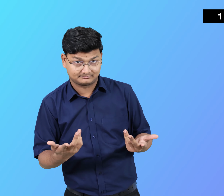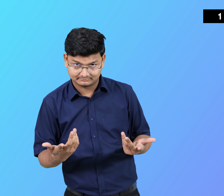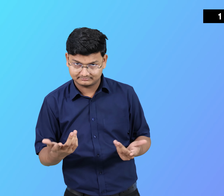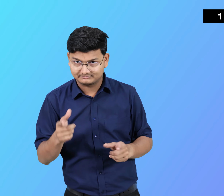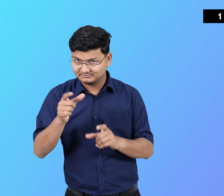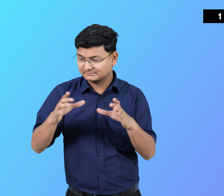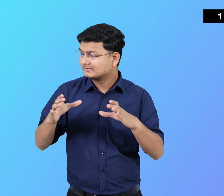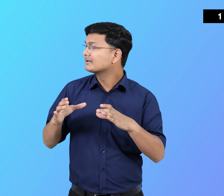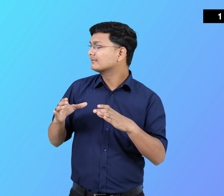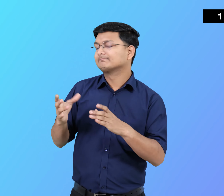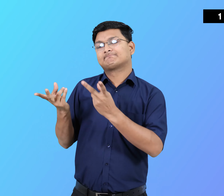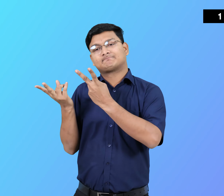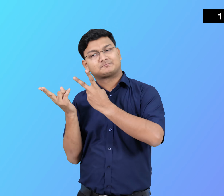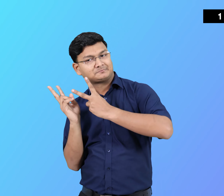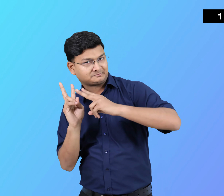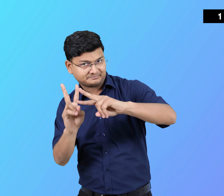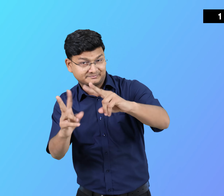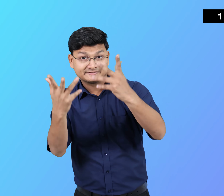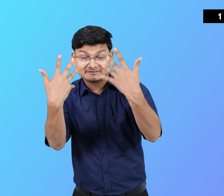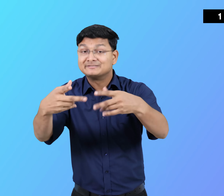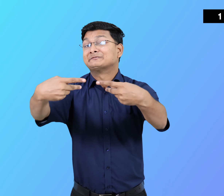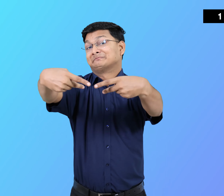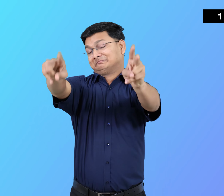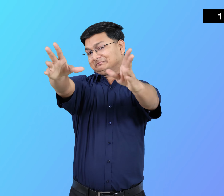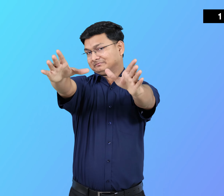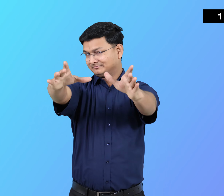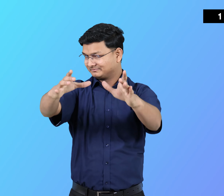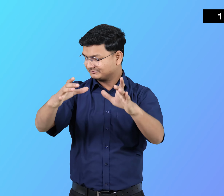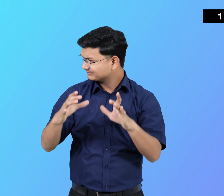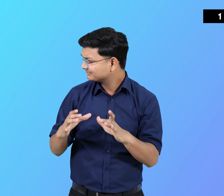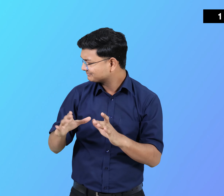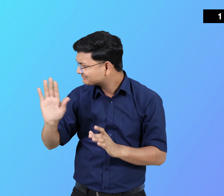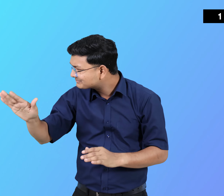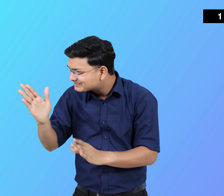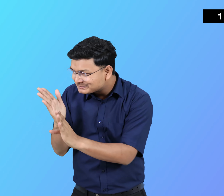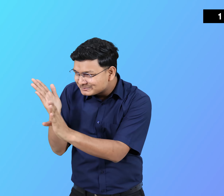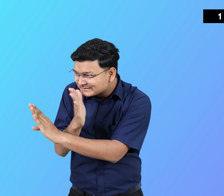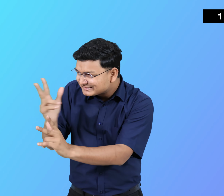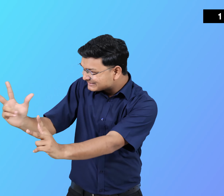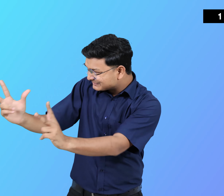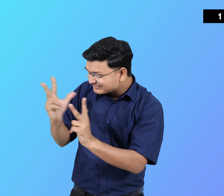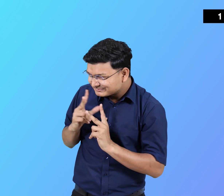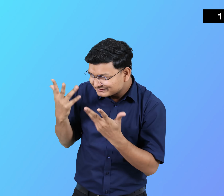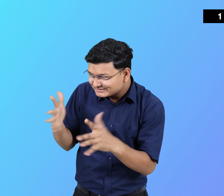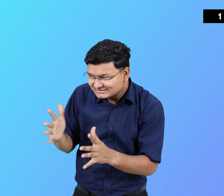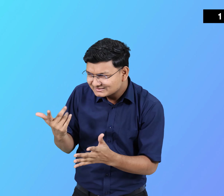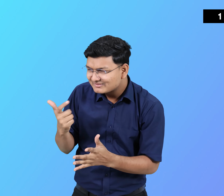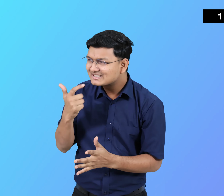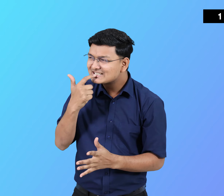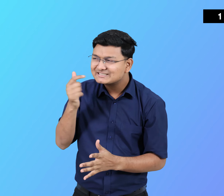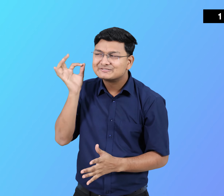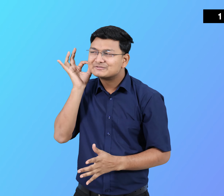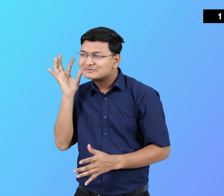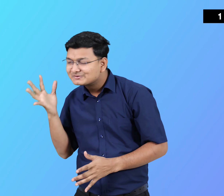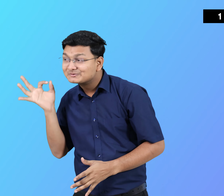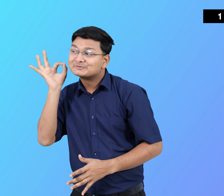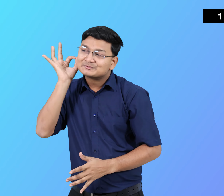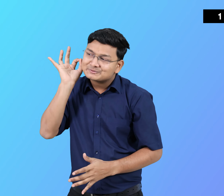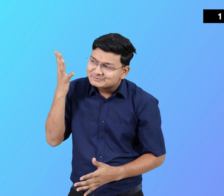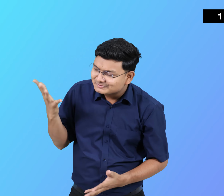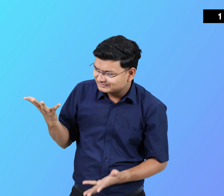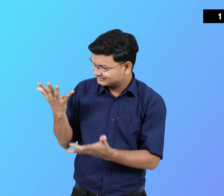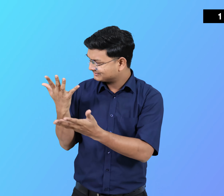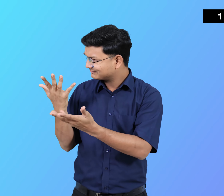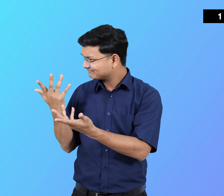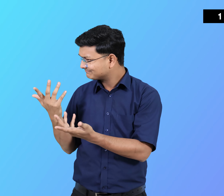Then the messengers came back to Ahab. They said, “Ben-Hadad says, ‘I told you before that all your silver and gold and your wives